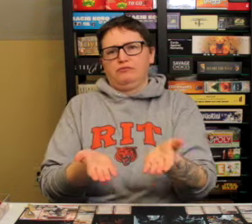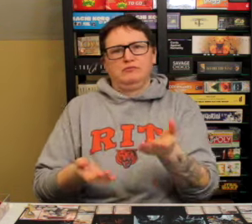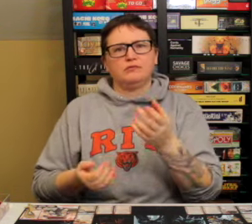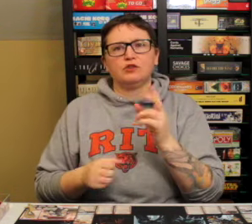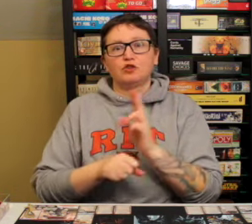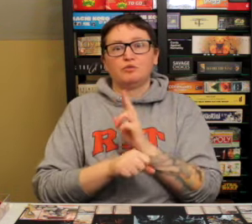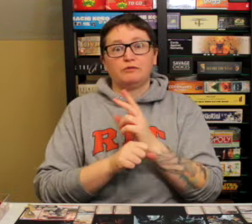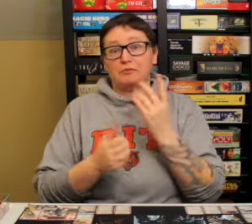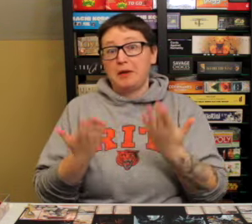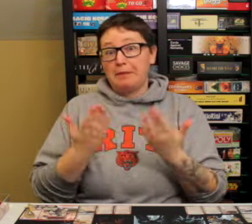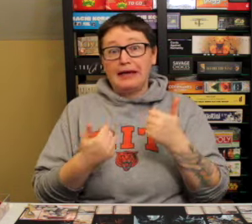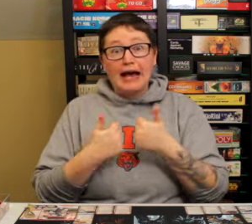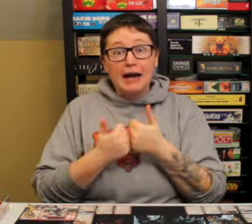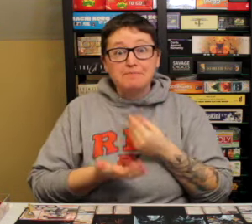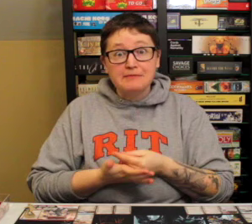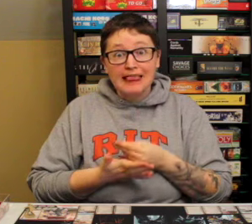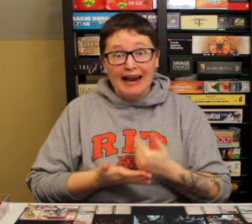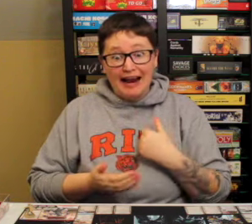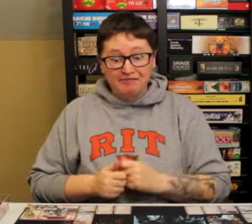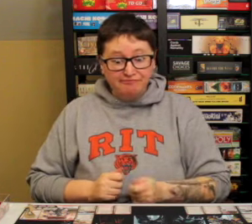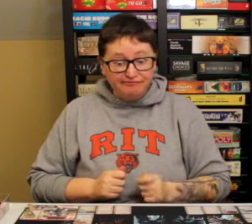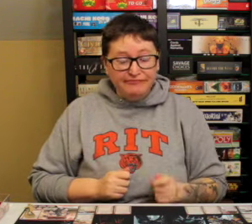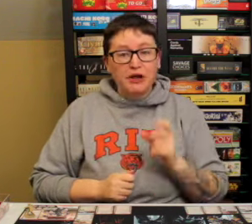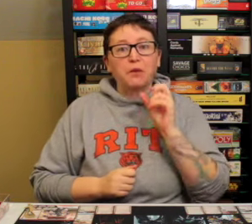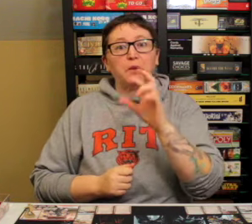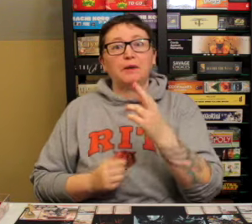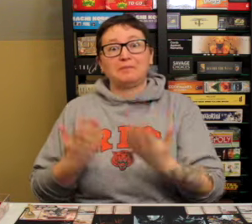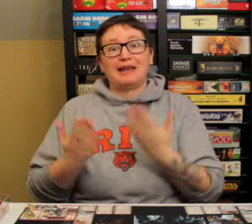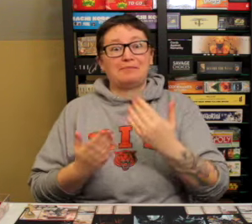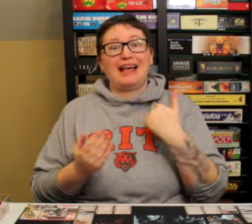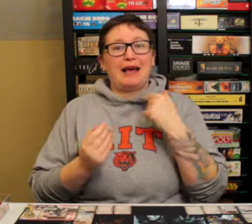whatever the game uses. Maybe the game has money